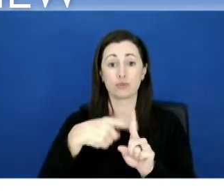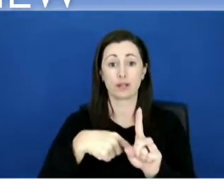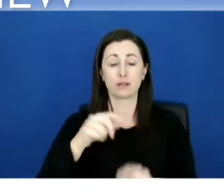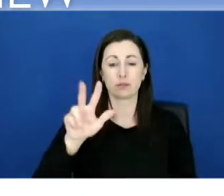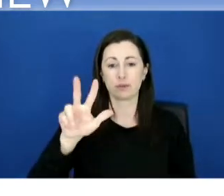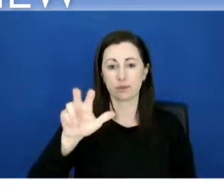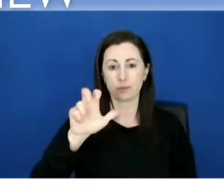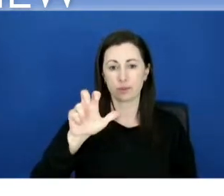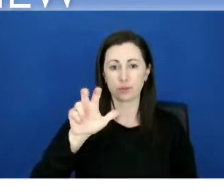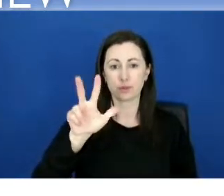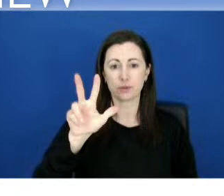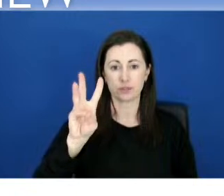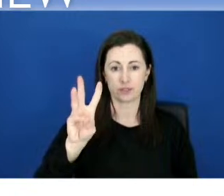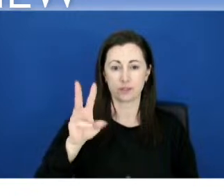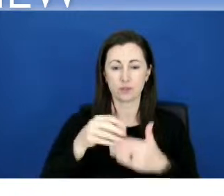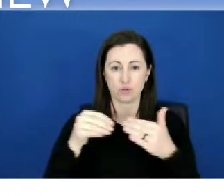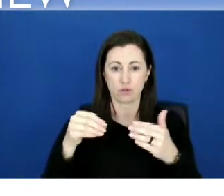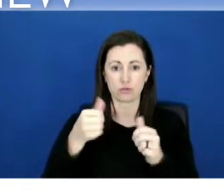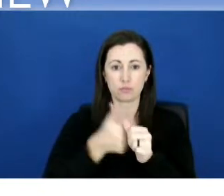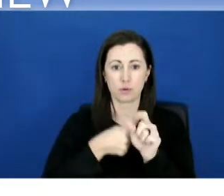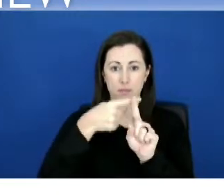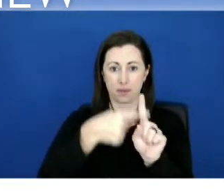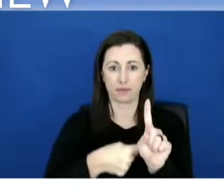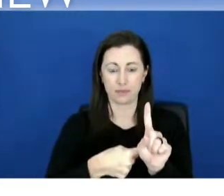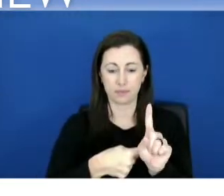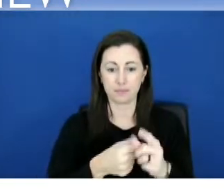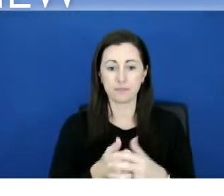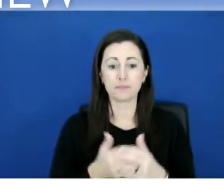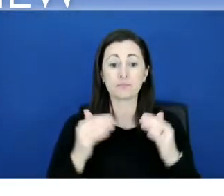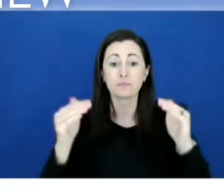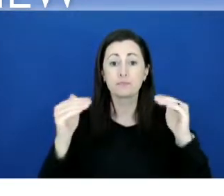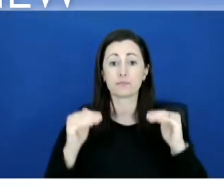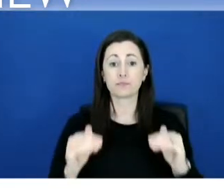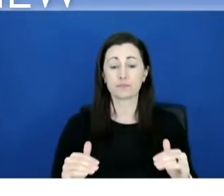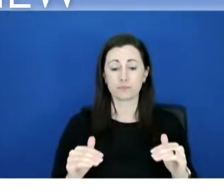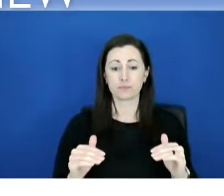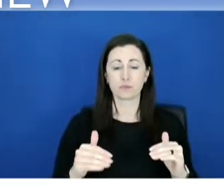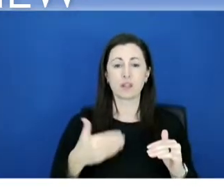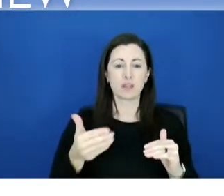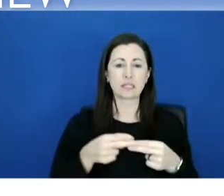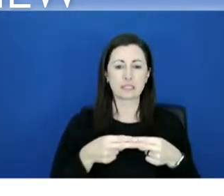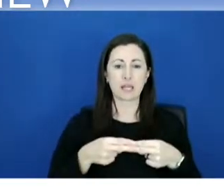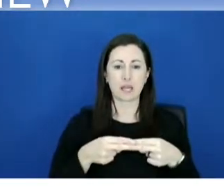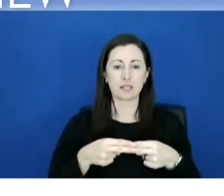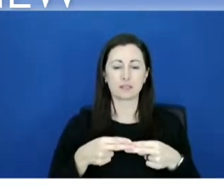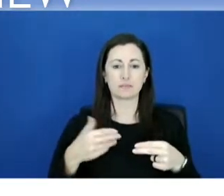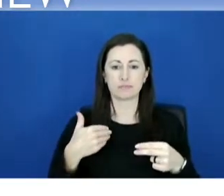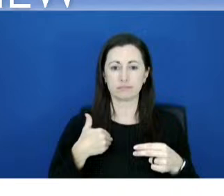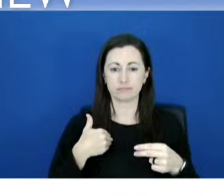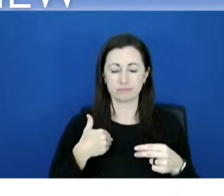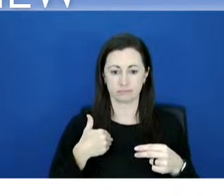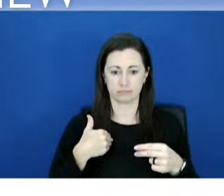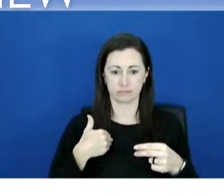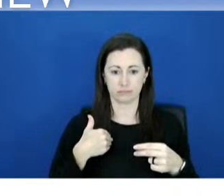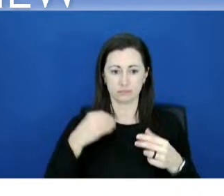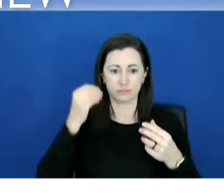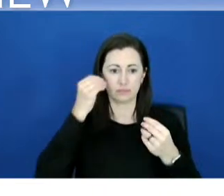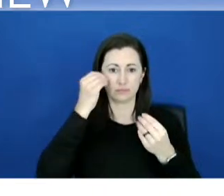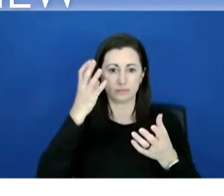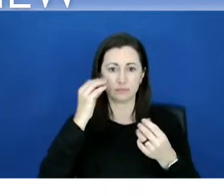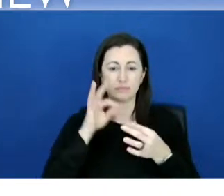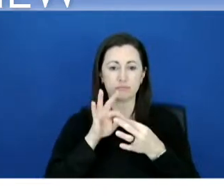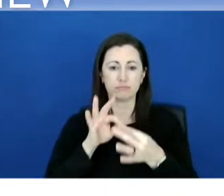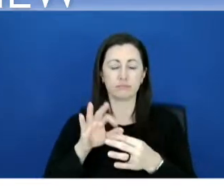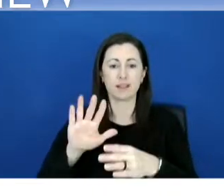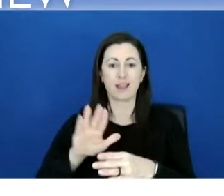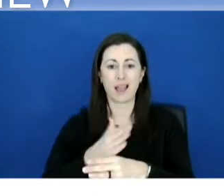AND THEN THE AVERAGE RENT IS